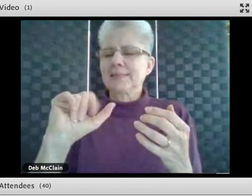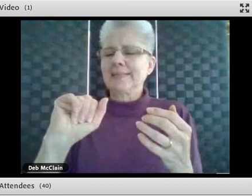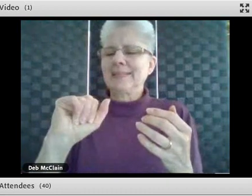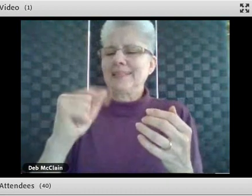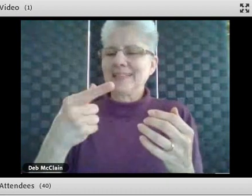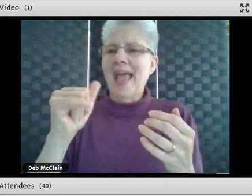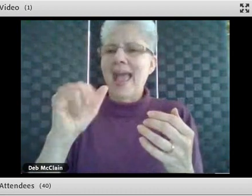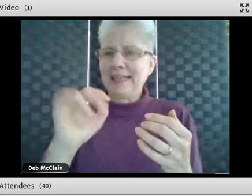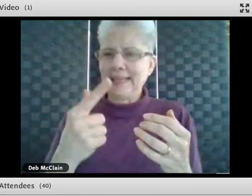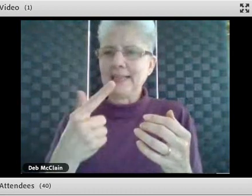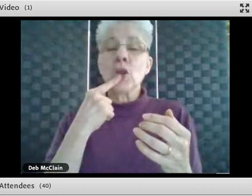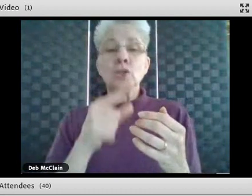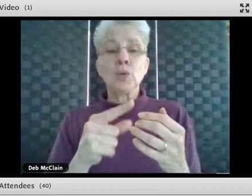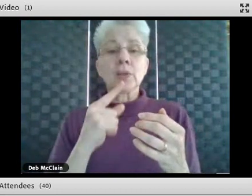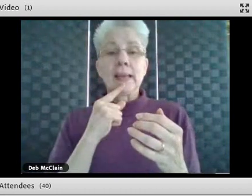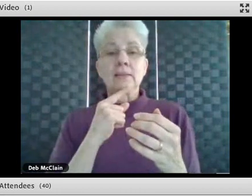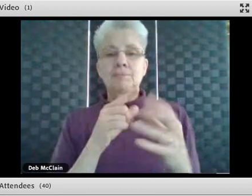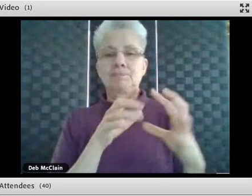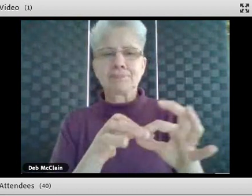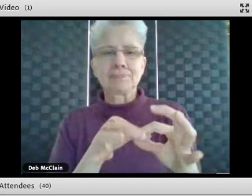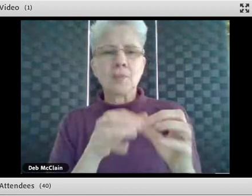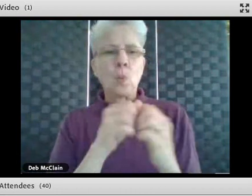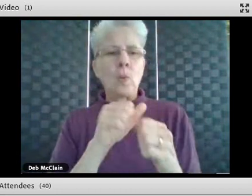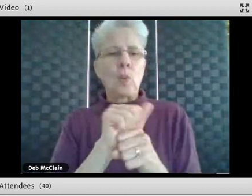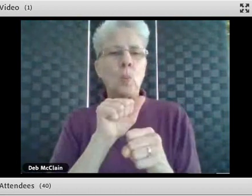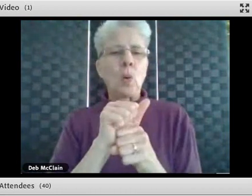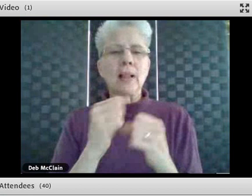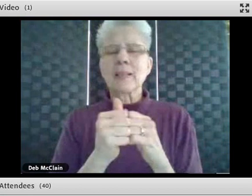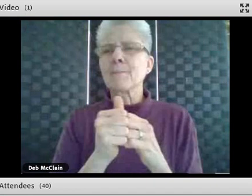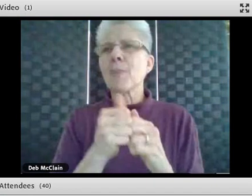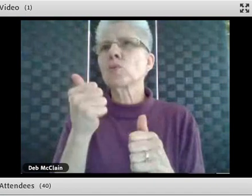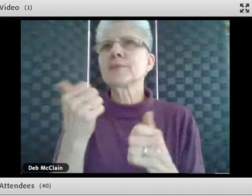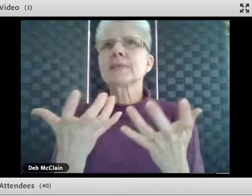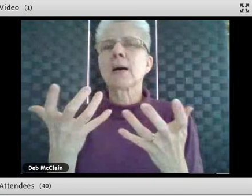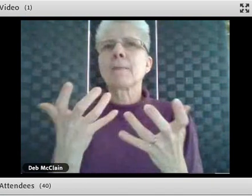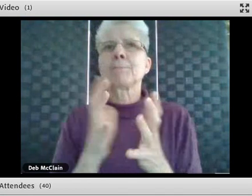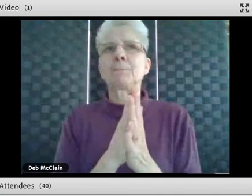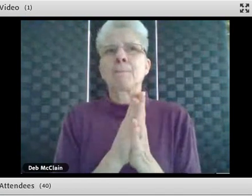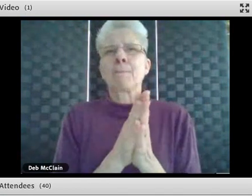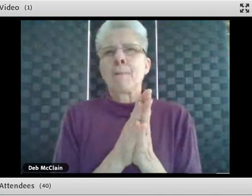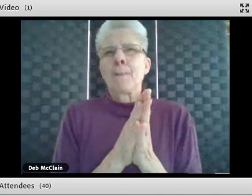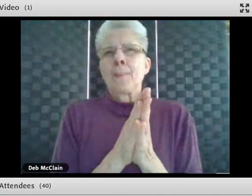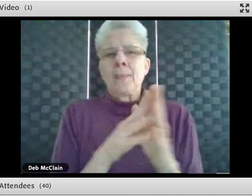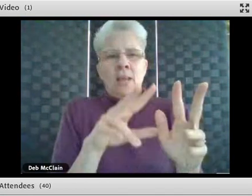whatever tags that you want, that covers the most -- a subject that's covered